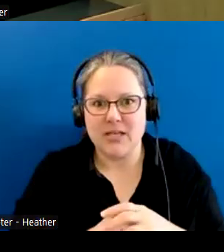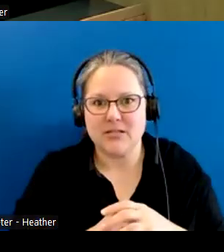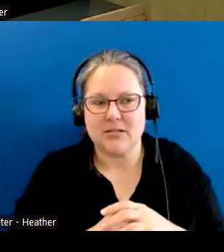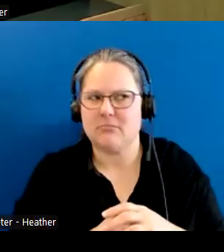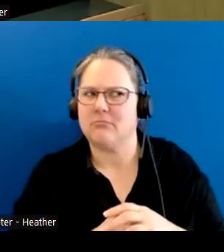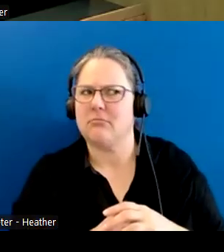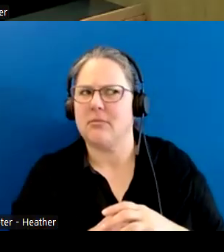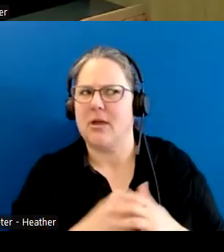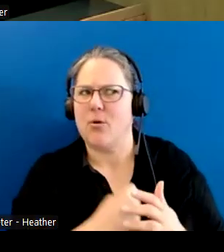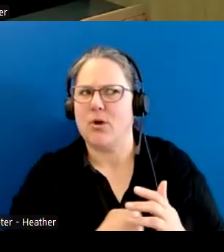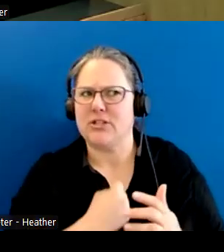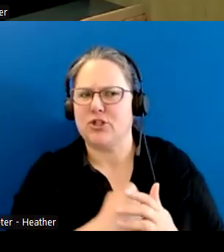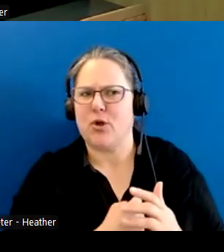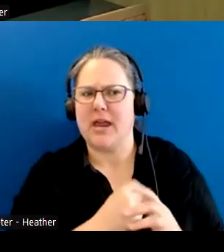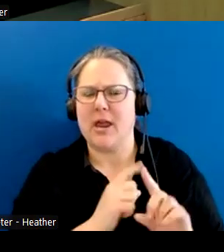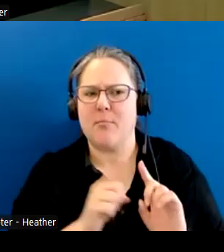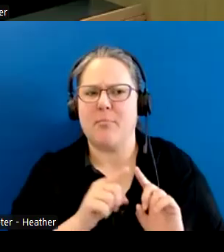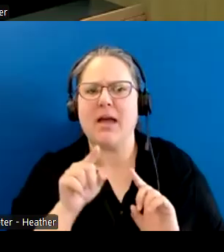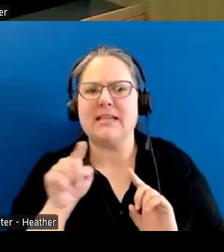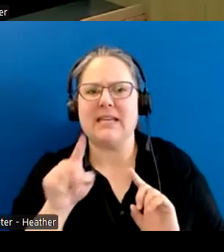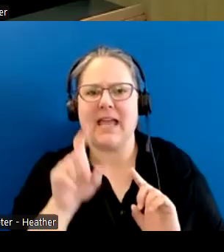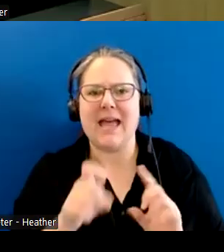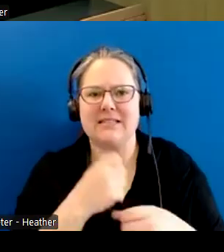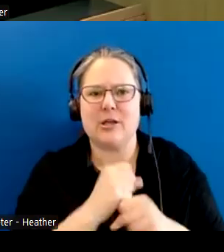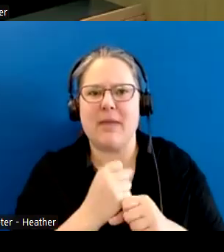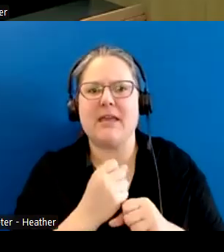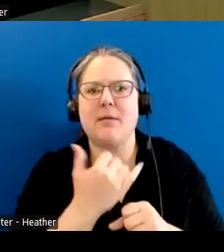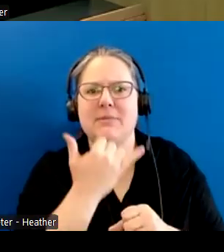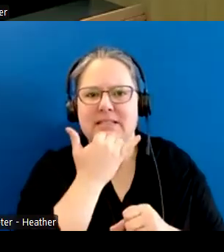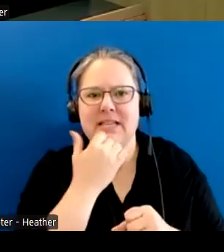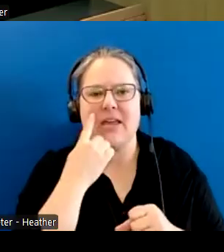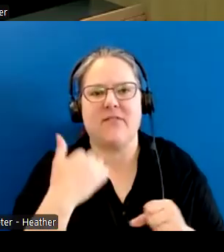and they were like we're sorry to say it but he has to make a mistake for us to impeach him.